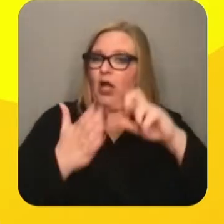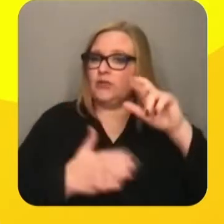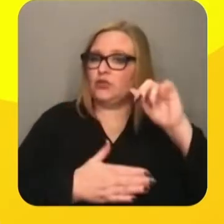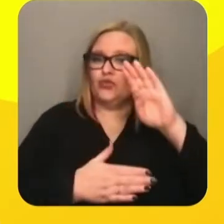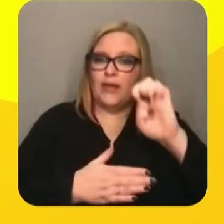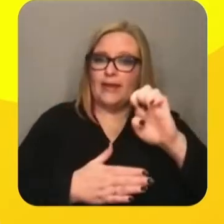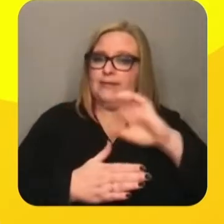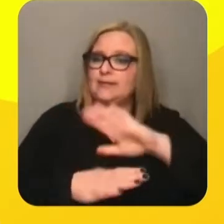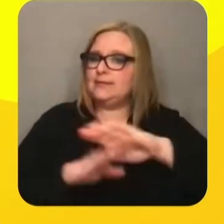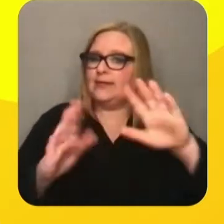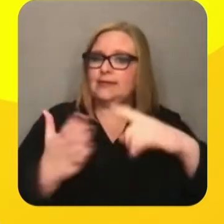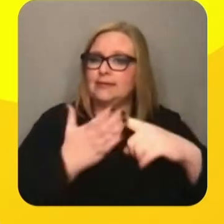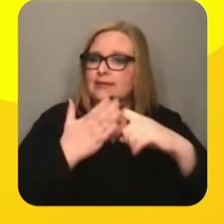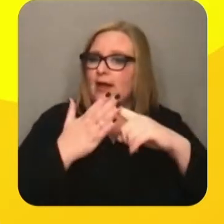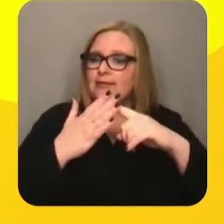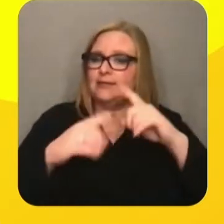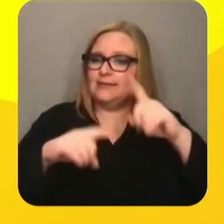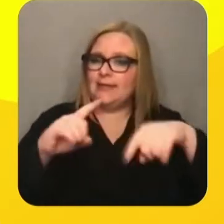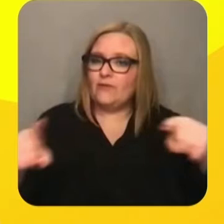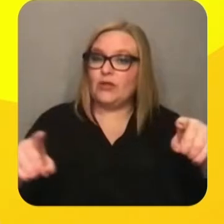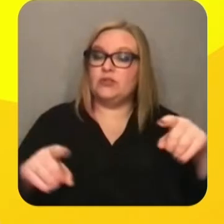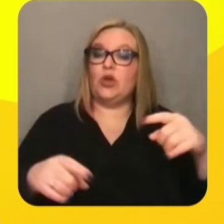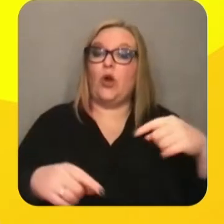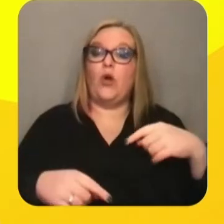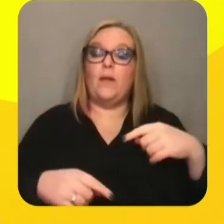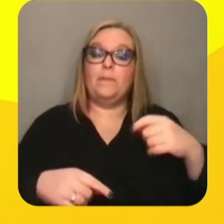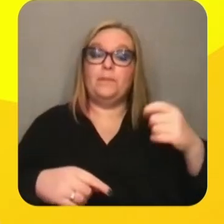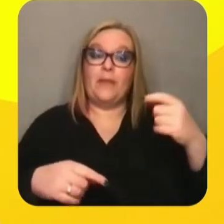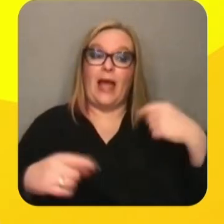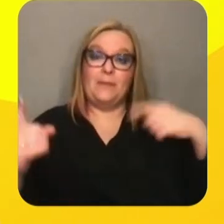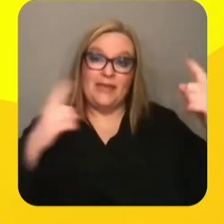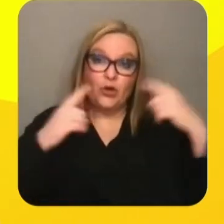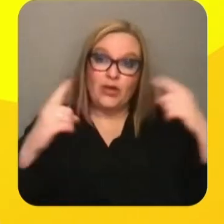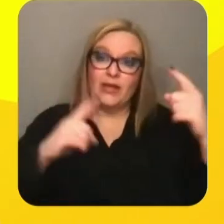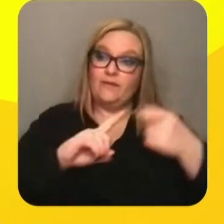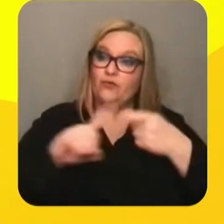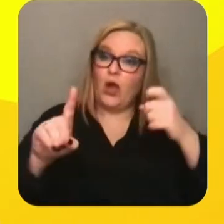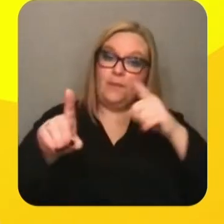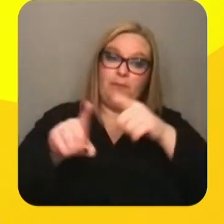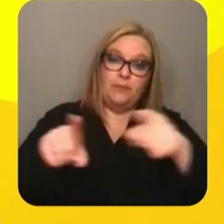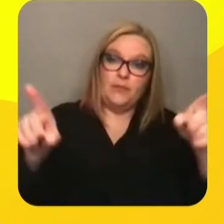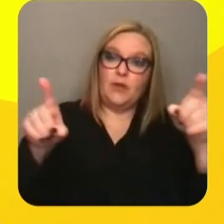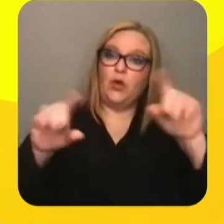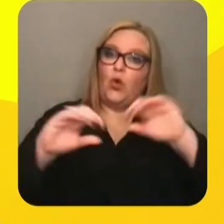So the things I'm hearing from my people, the things I'm hearing from the organizations that we're partnering with is making me really uncomfortable.